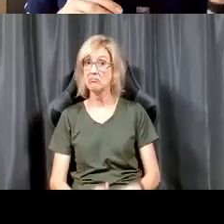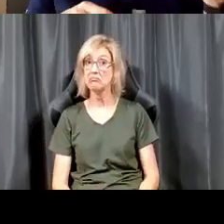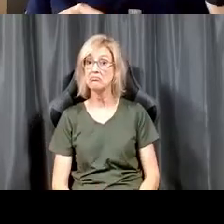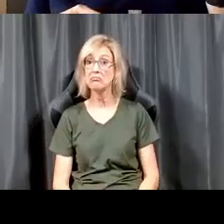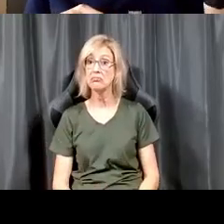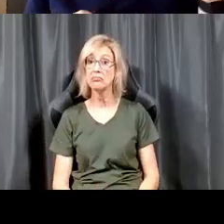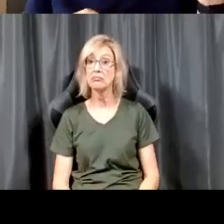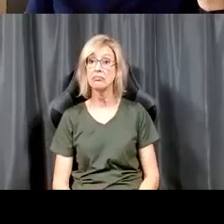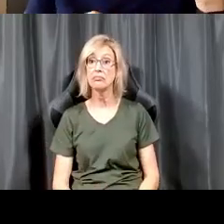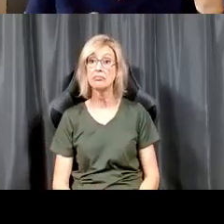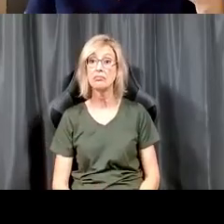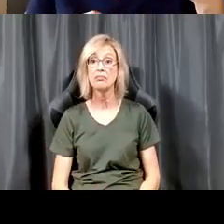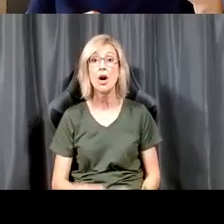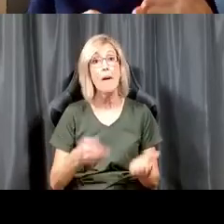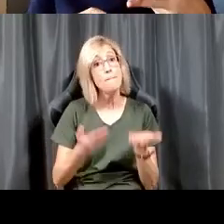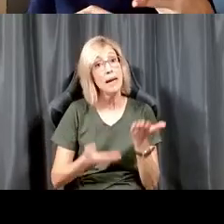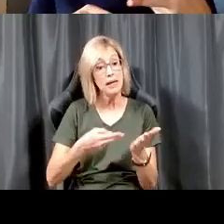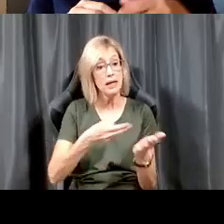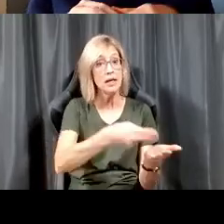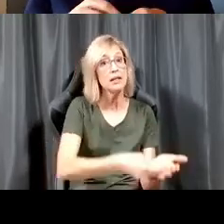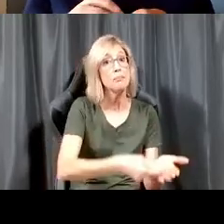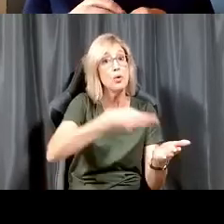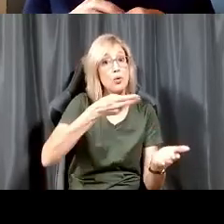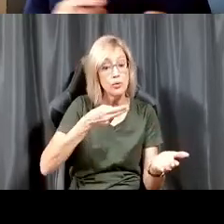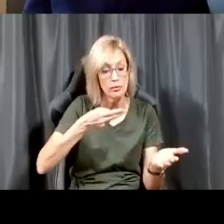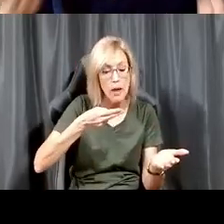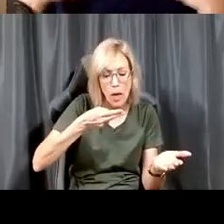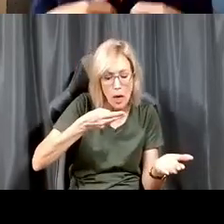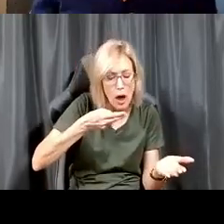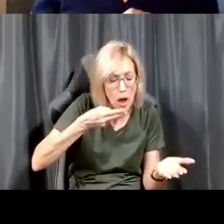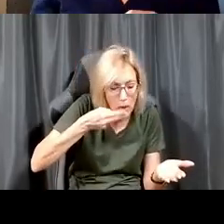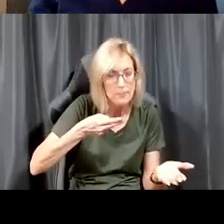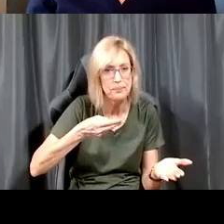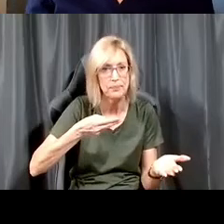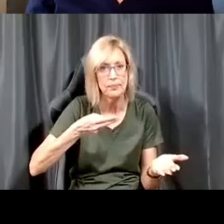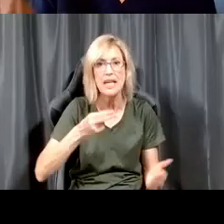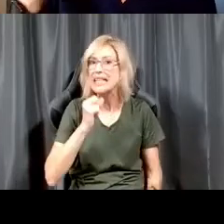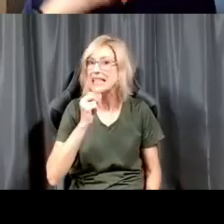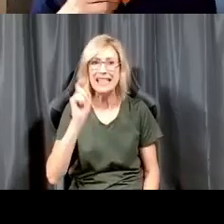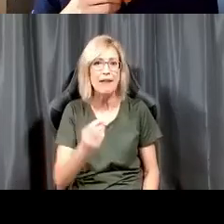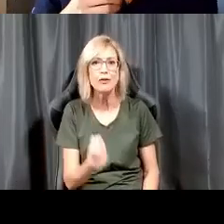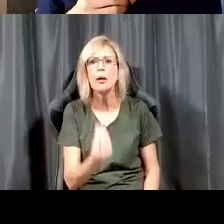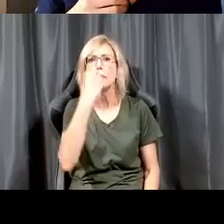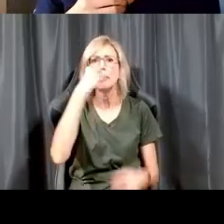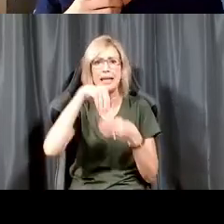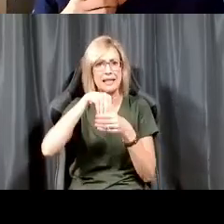Having the food and touching it. Doesn't have to go in their mouth. Comfortable putting it in their mouth. That's okay.